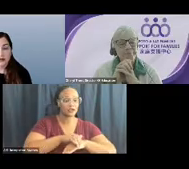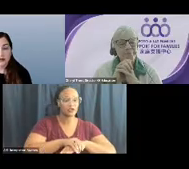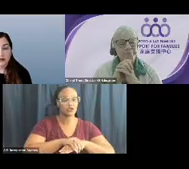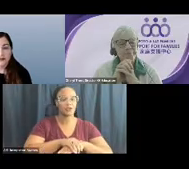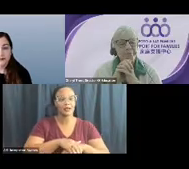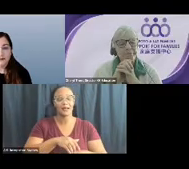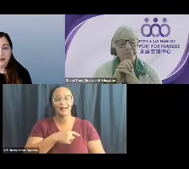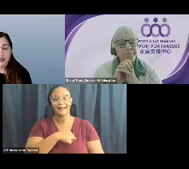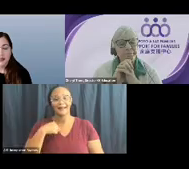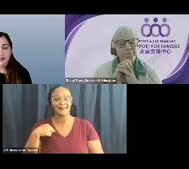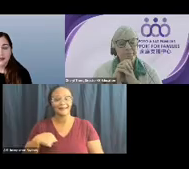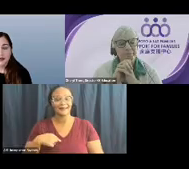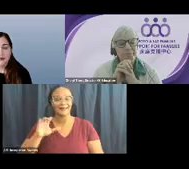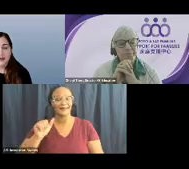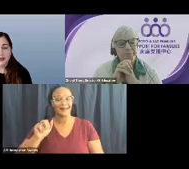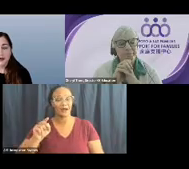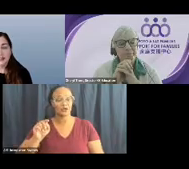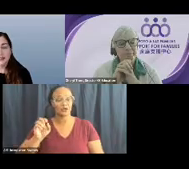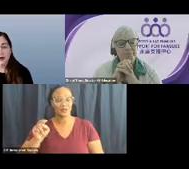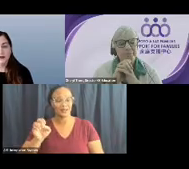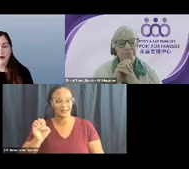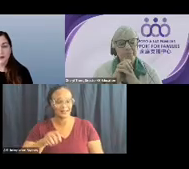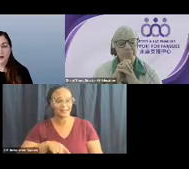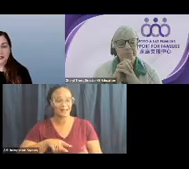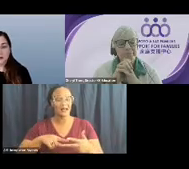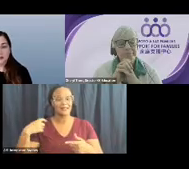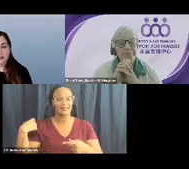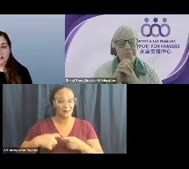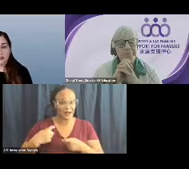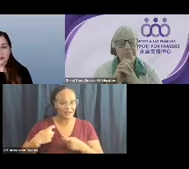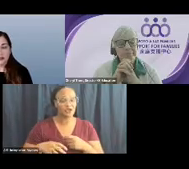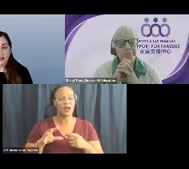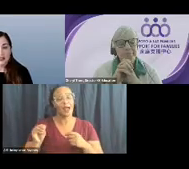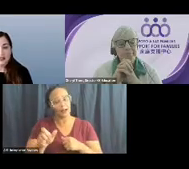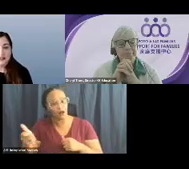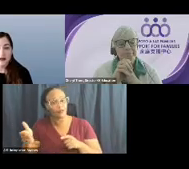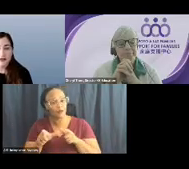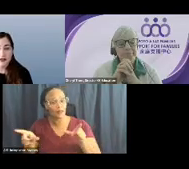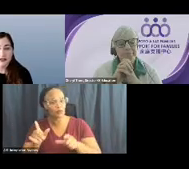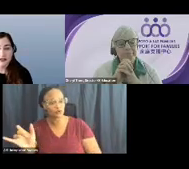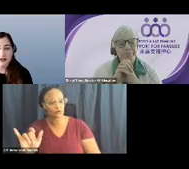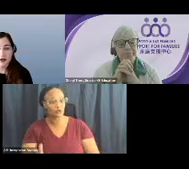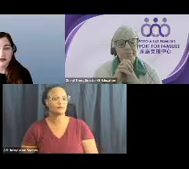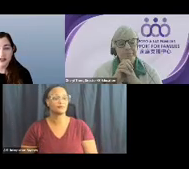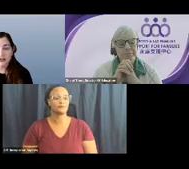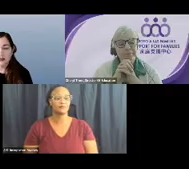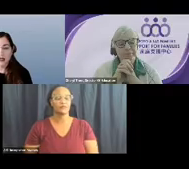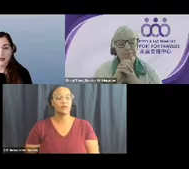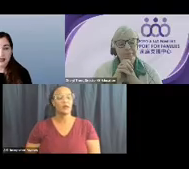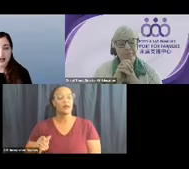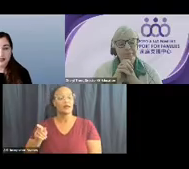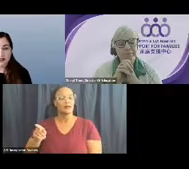other languages. They serve as an early start family resource center, San Francisco centralized